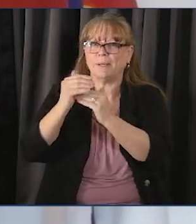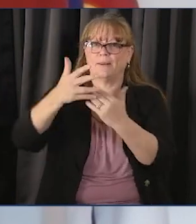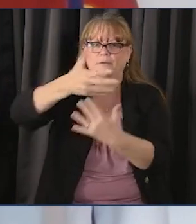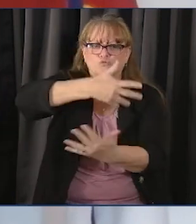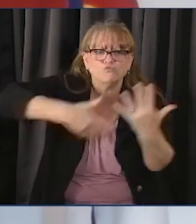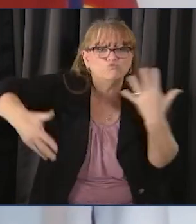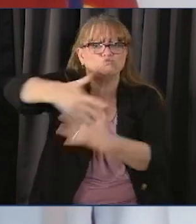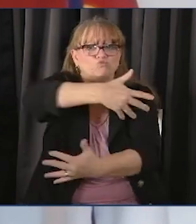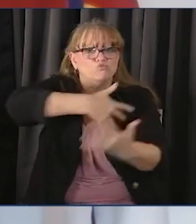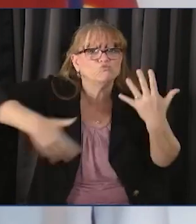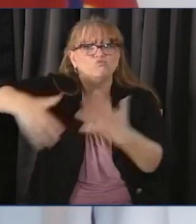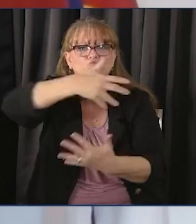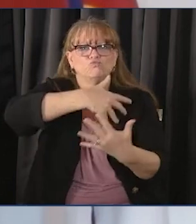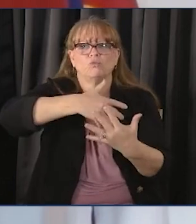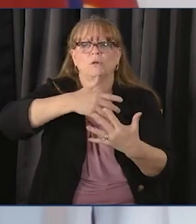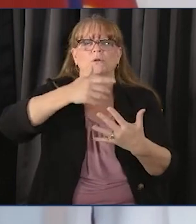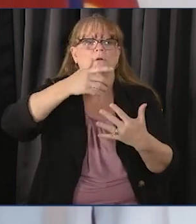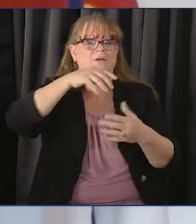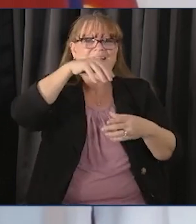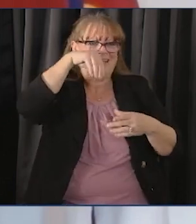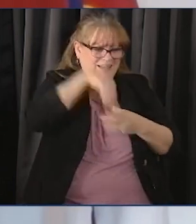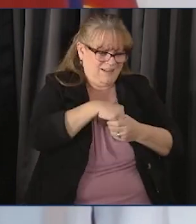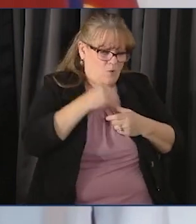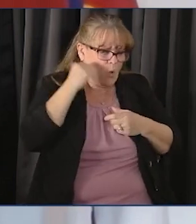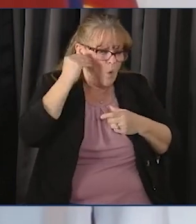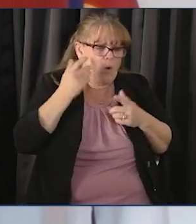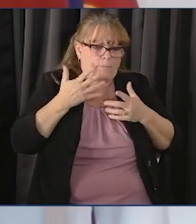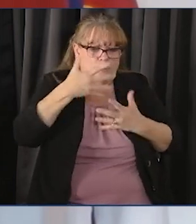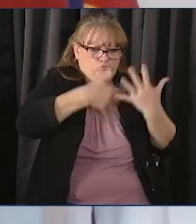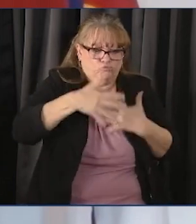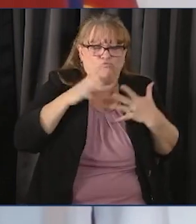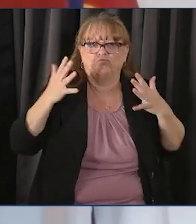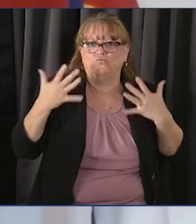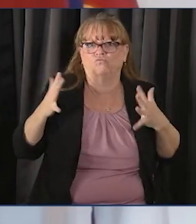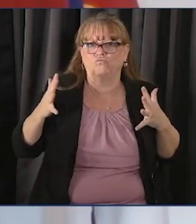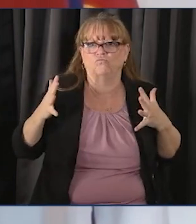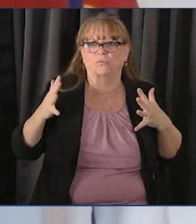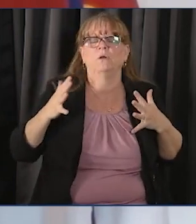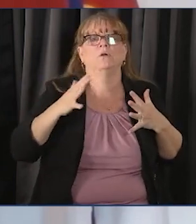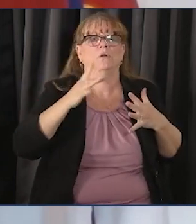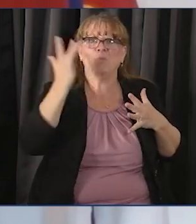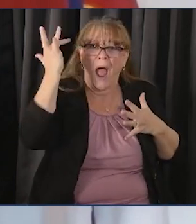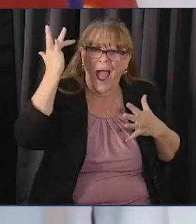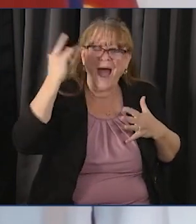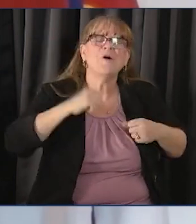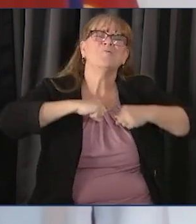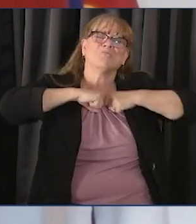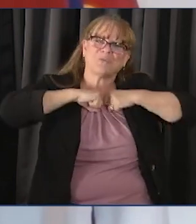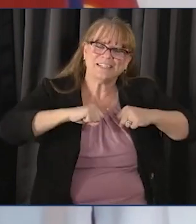save lives and the pandemic. Get back to normalcy. Thank you, Colorado, and I'm happy to take questions.